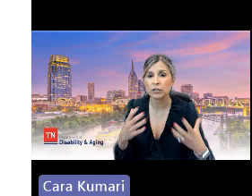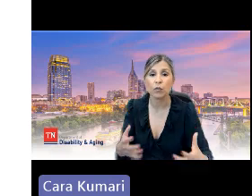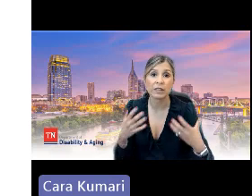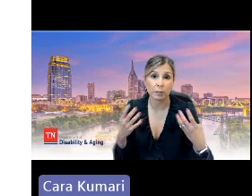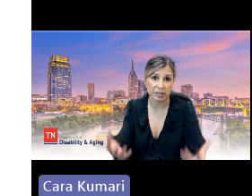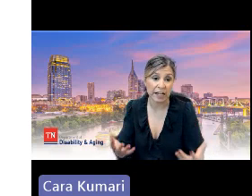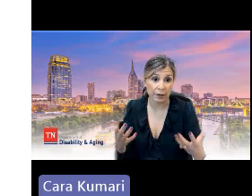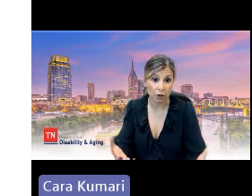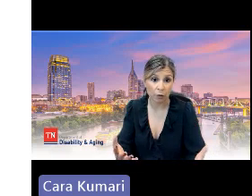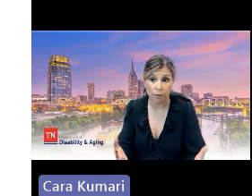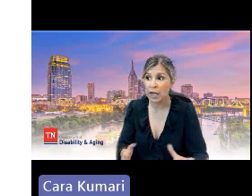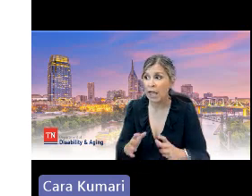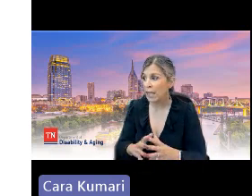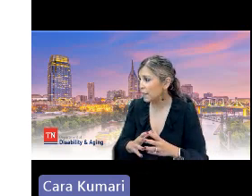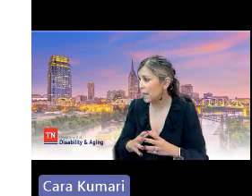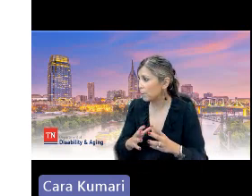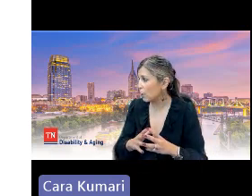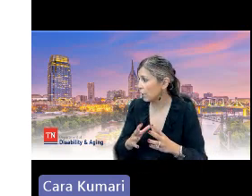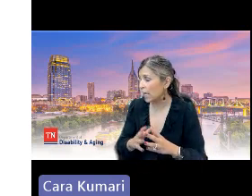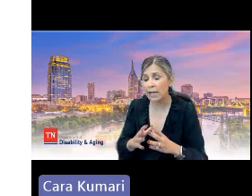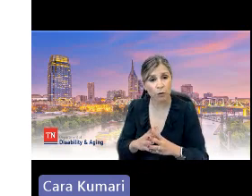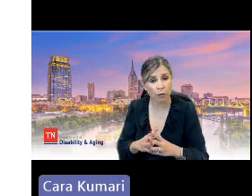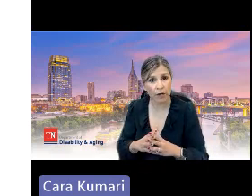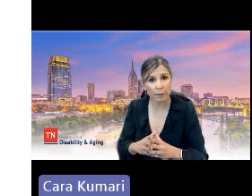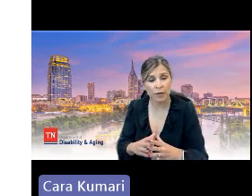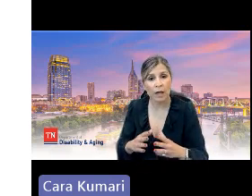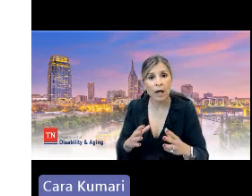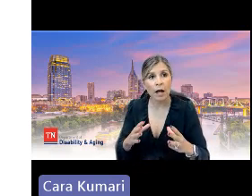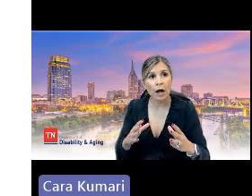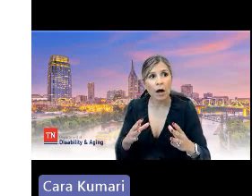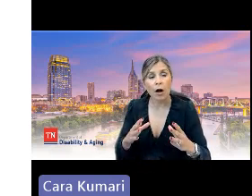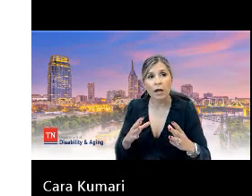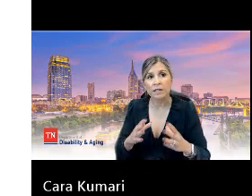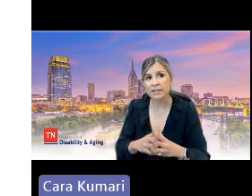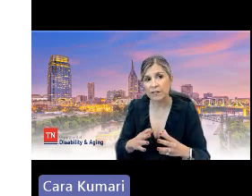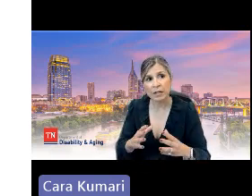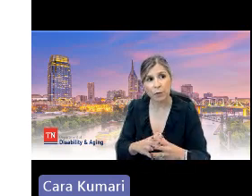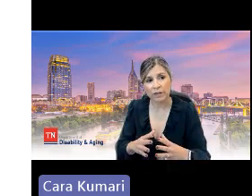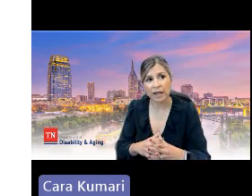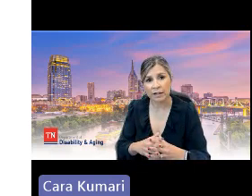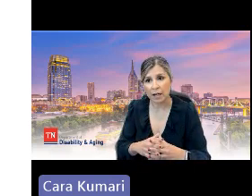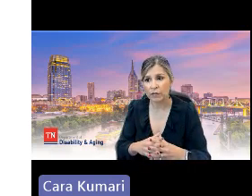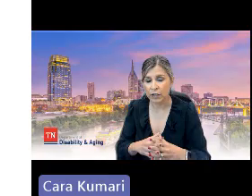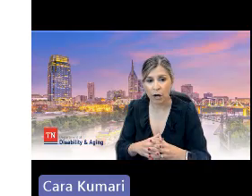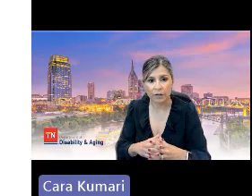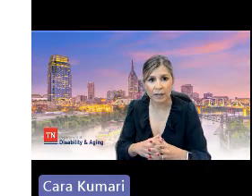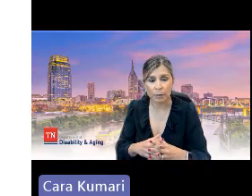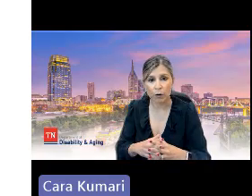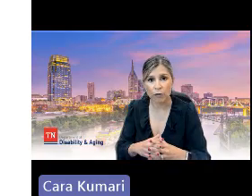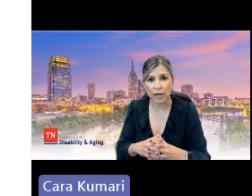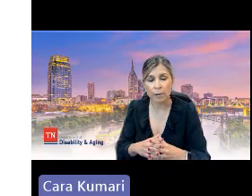We we do want them to stay at home. In that part A program, 70% of the cost in that program are